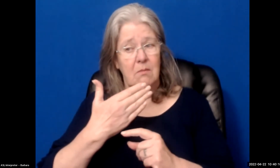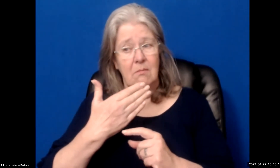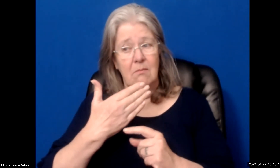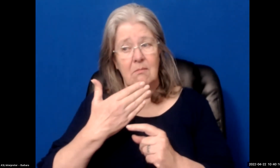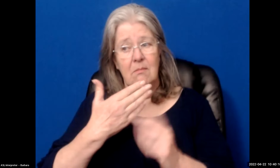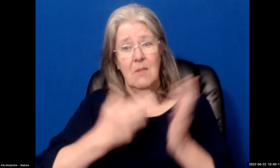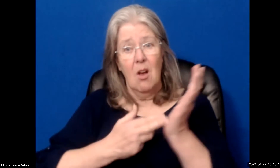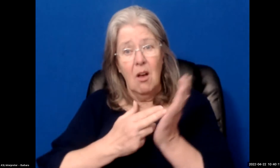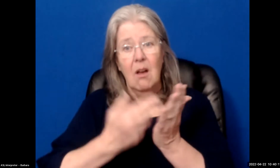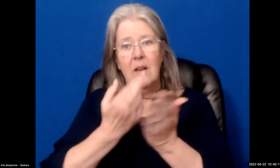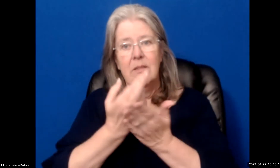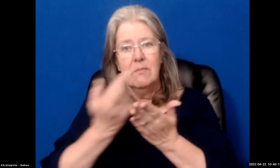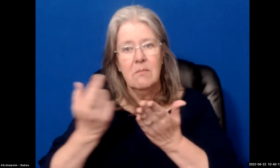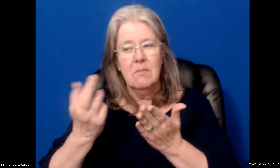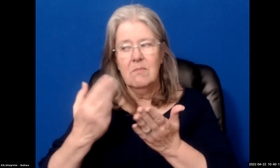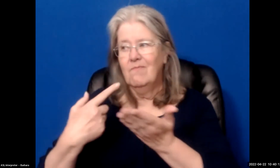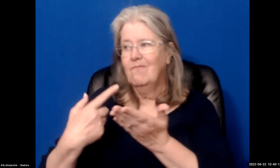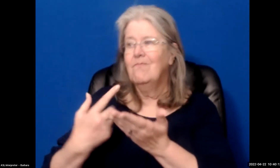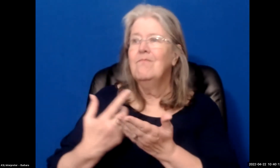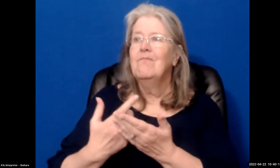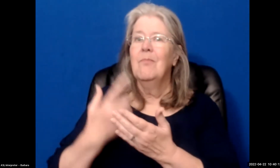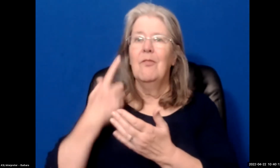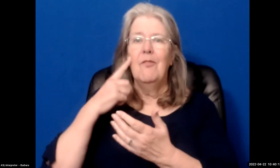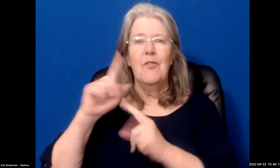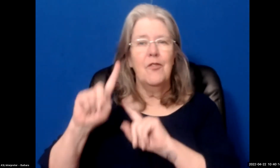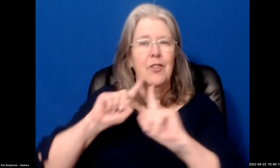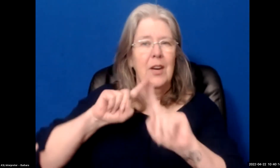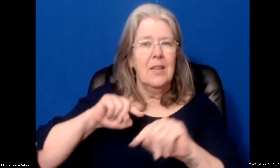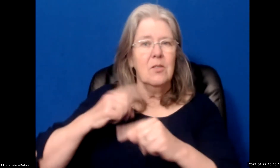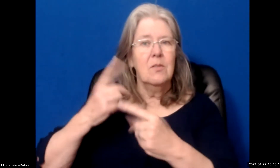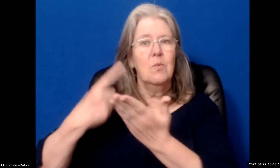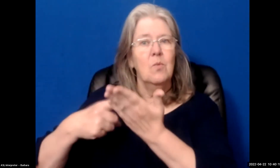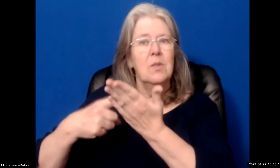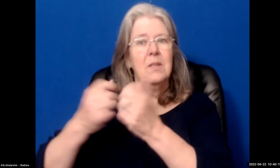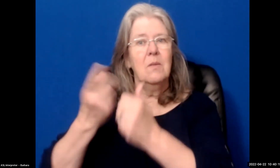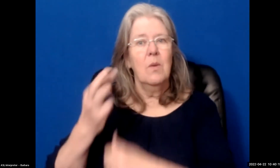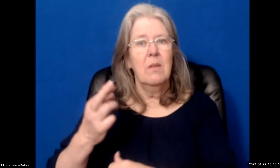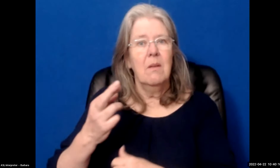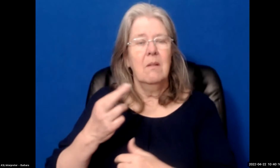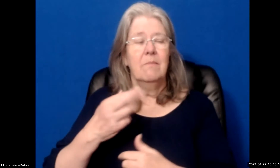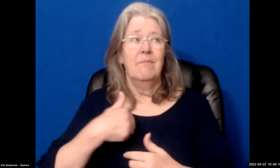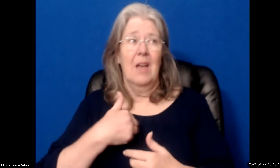We consulted with our doctor. Specifically, I had questions about my daughter's autoimmune disease how